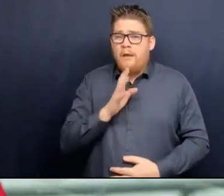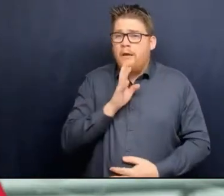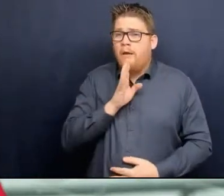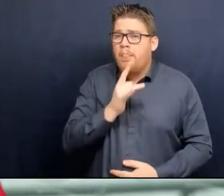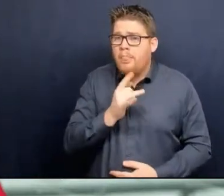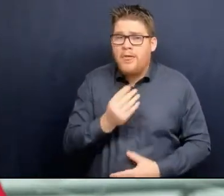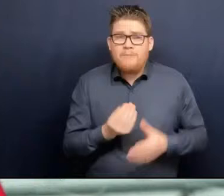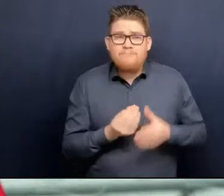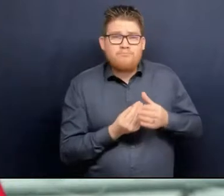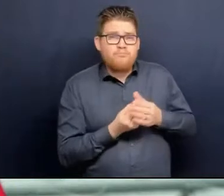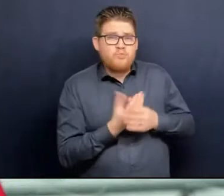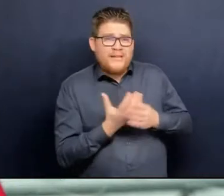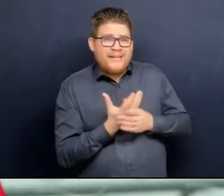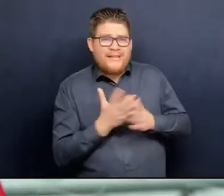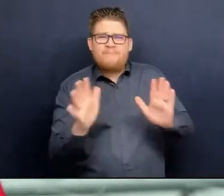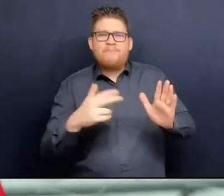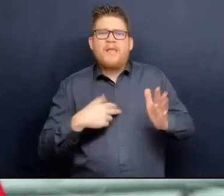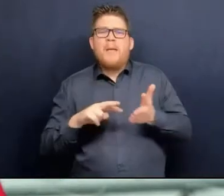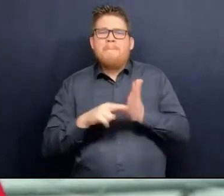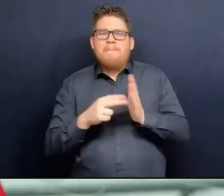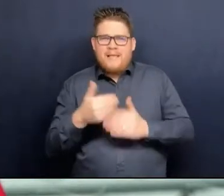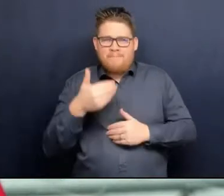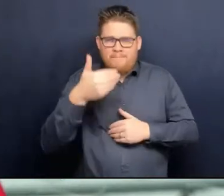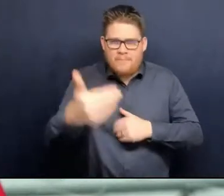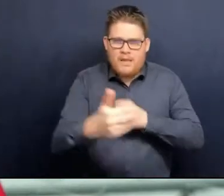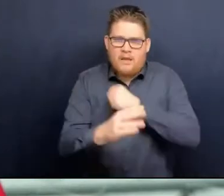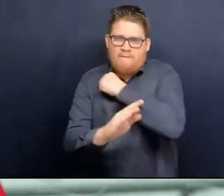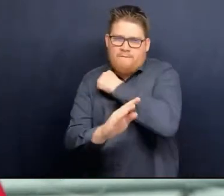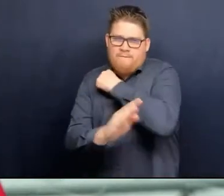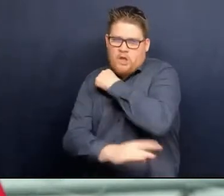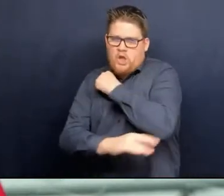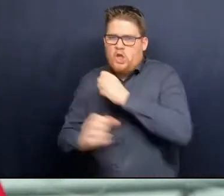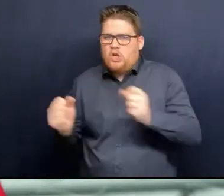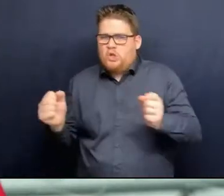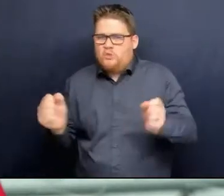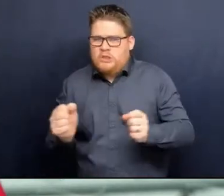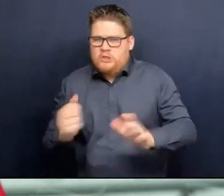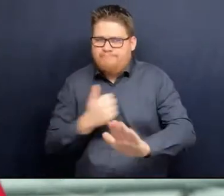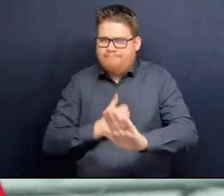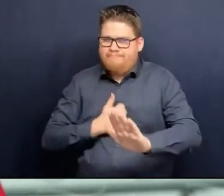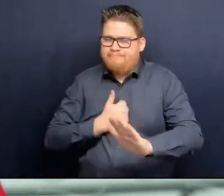was a mistake I'm talking about next next fall and winter.